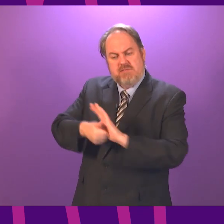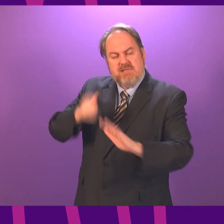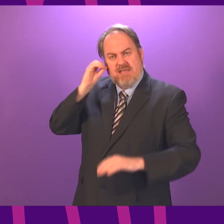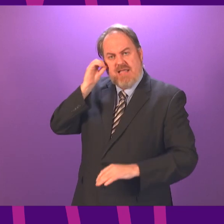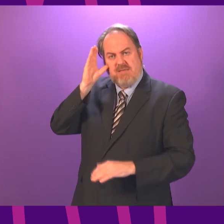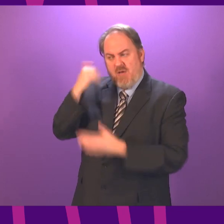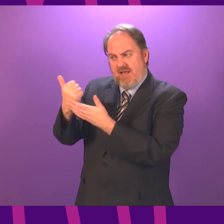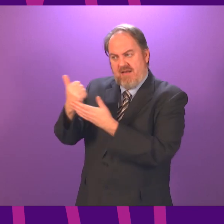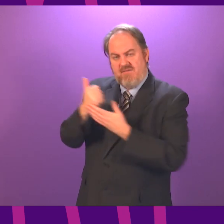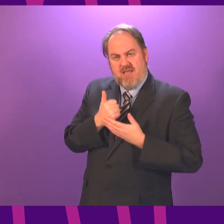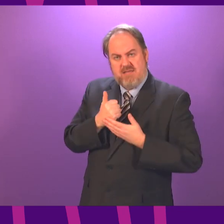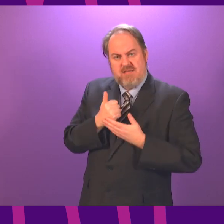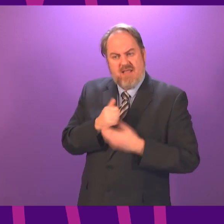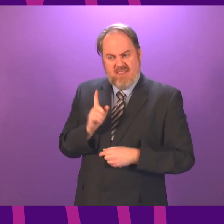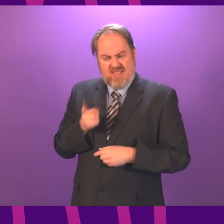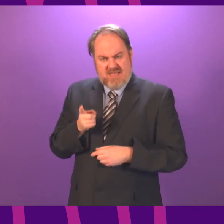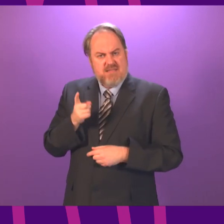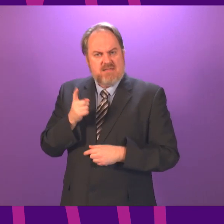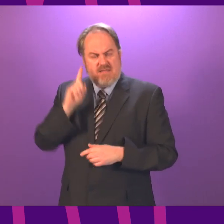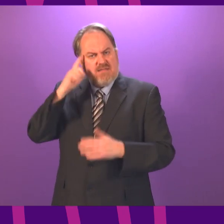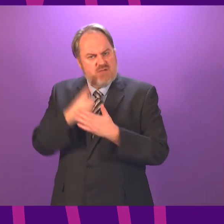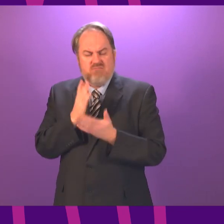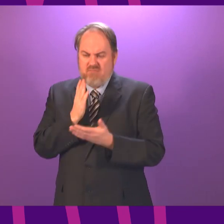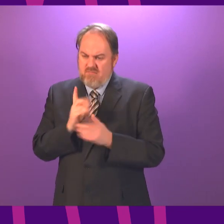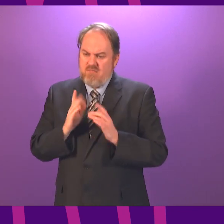about it and we do not take these decisions lightly.